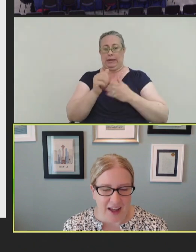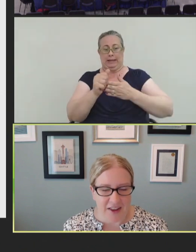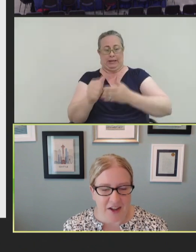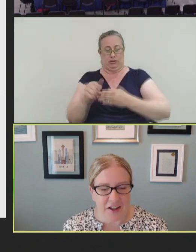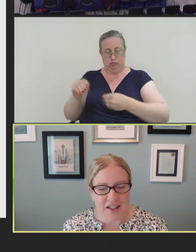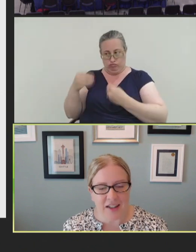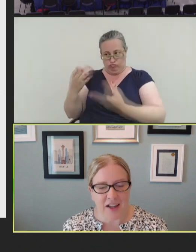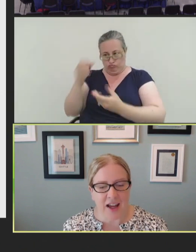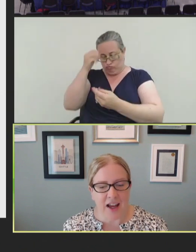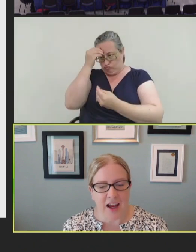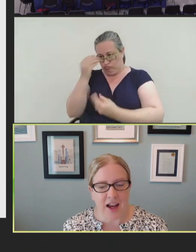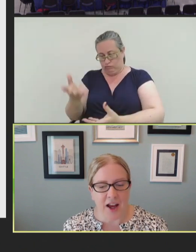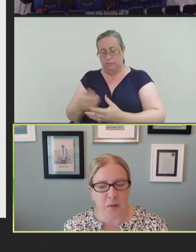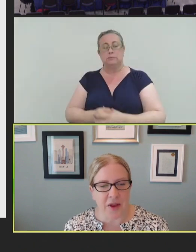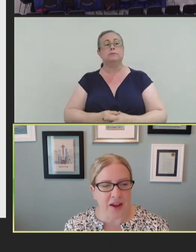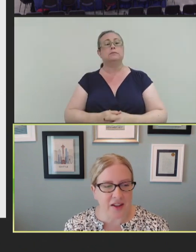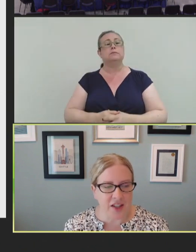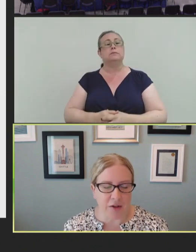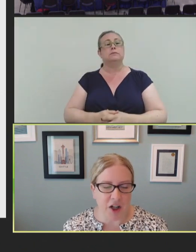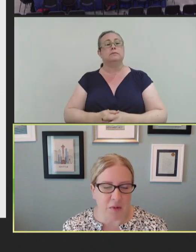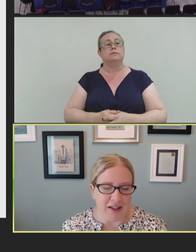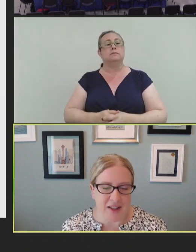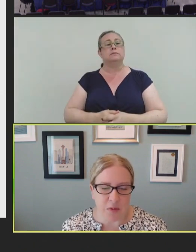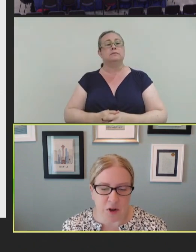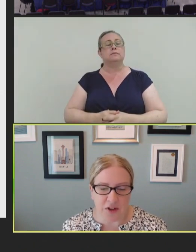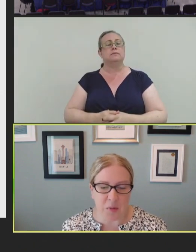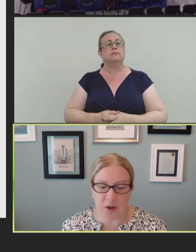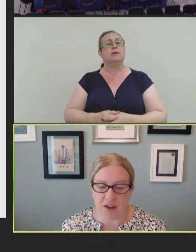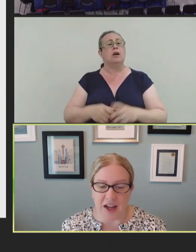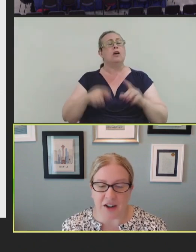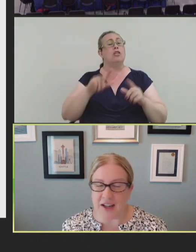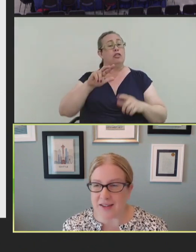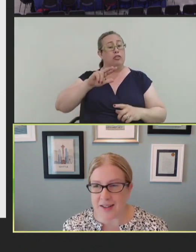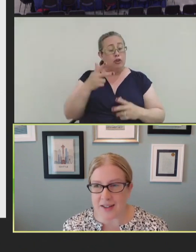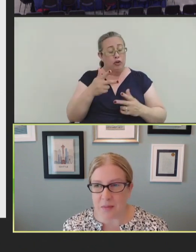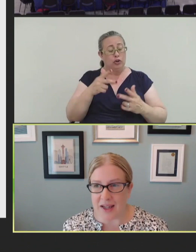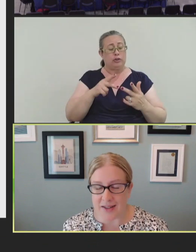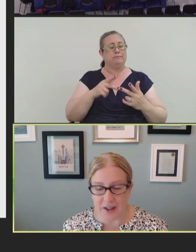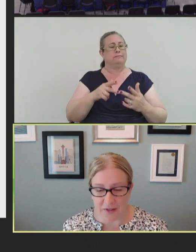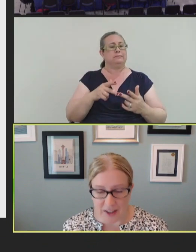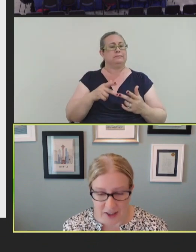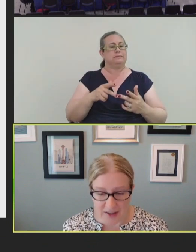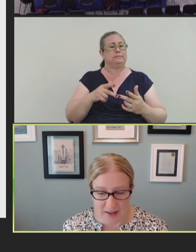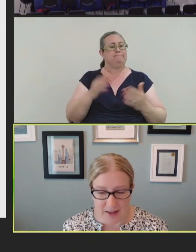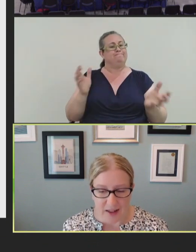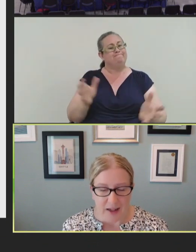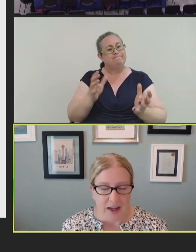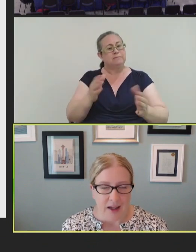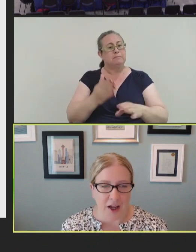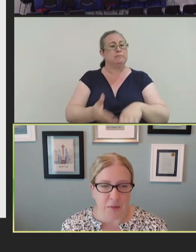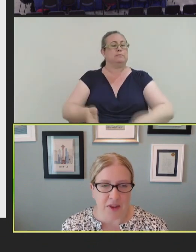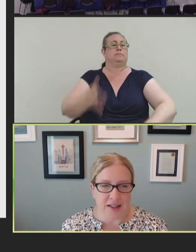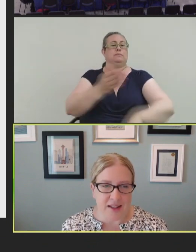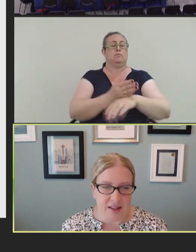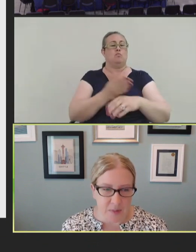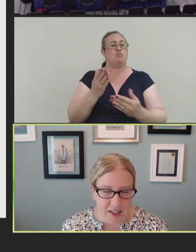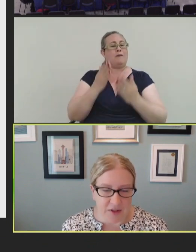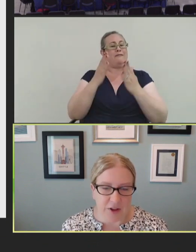And third, SEAN recommends improving provider and system-based interventions. This is specifically